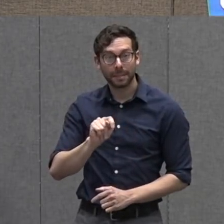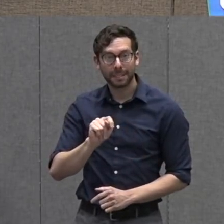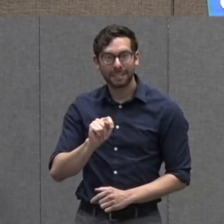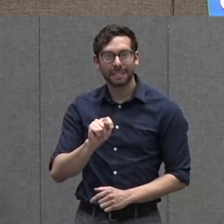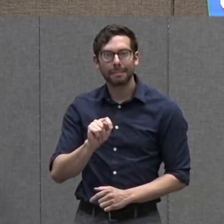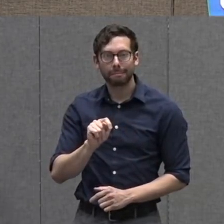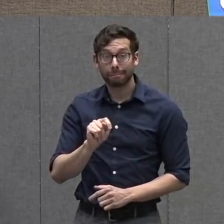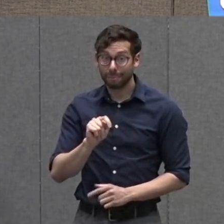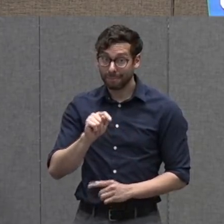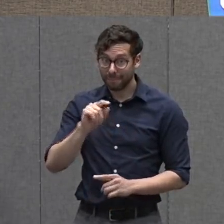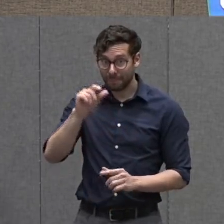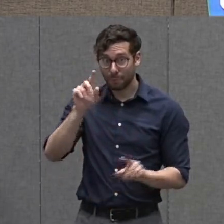Are you ready, friends?